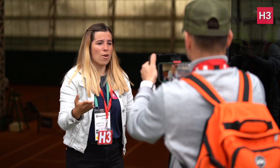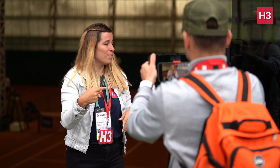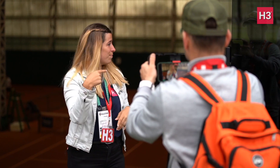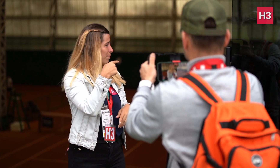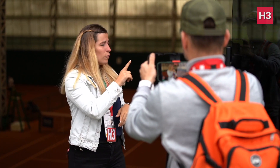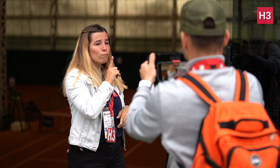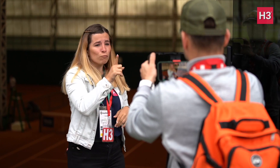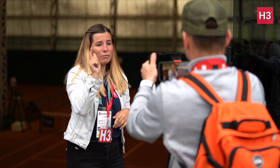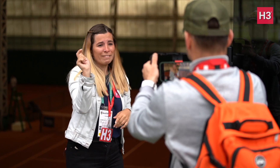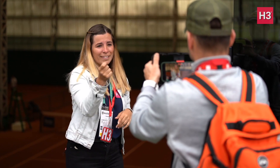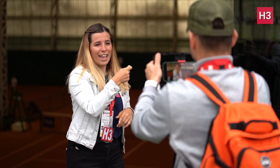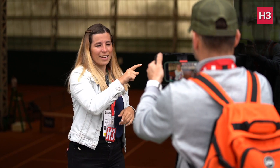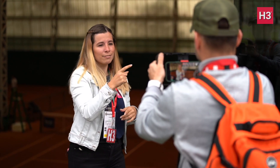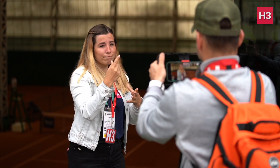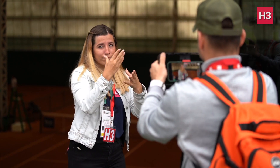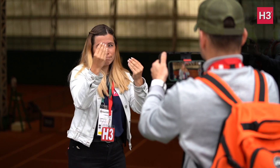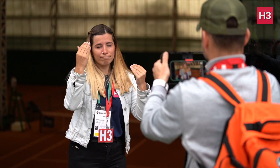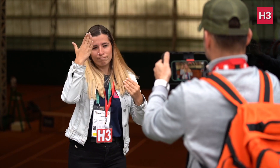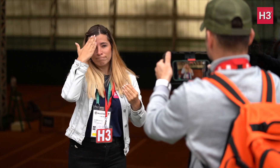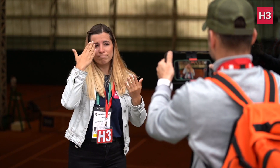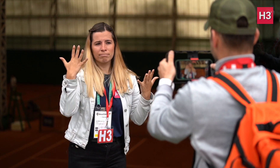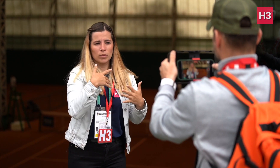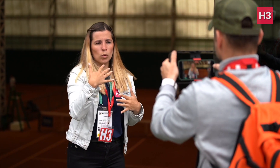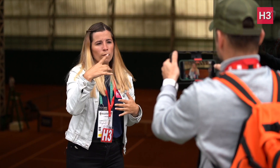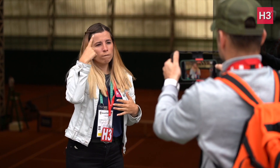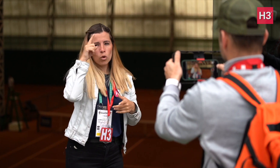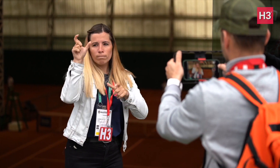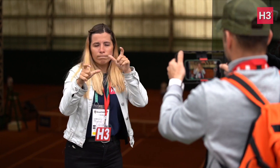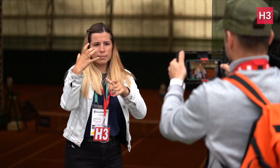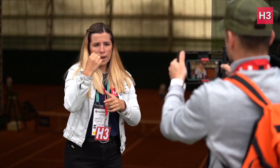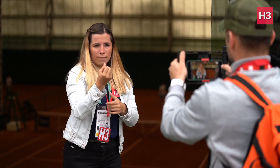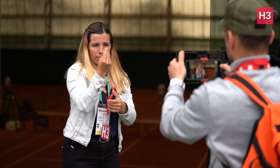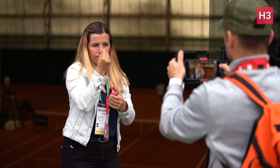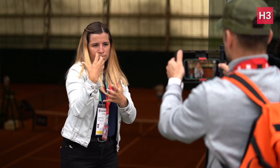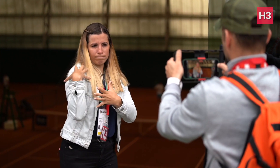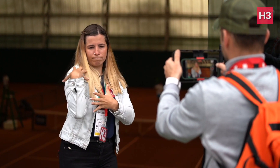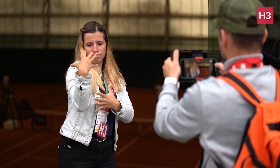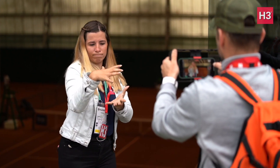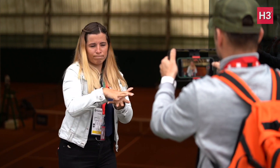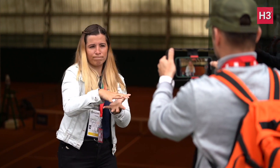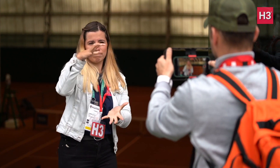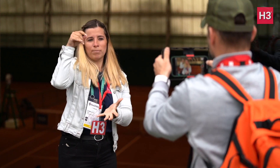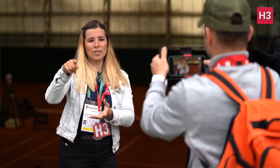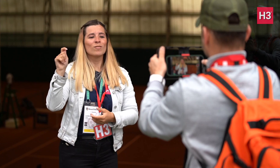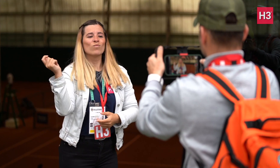for the rich and privileged, but it became more popular among people in general